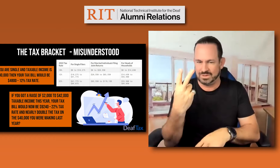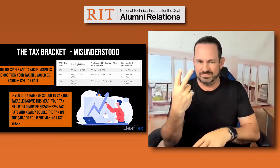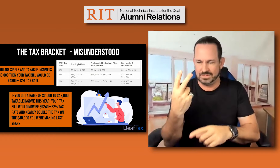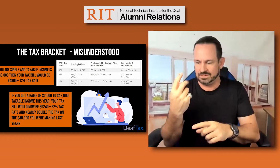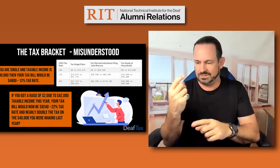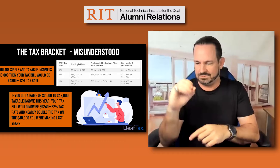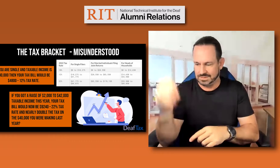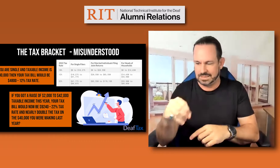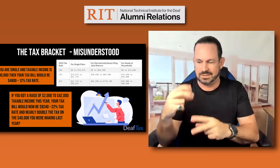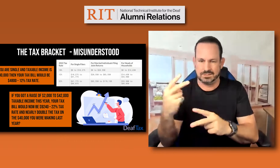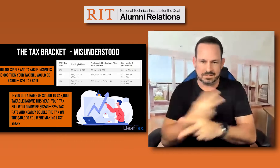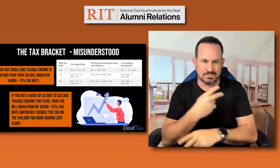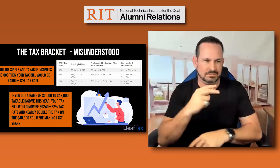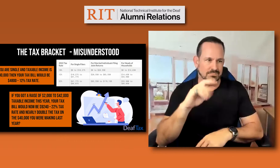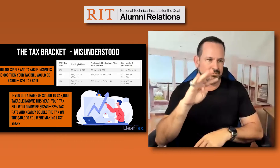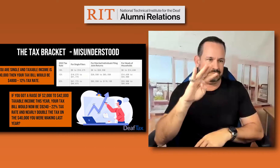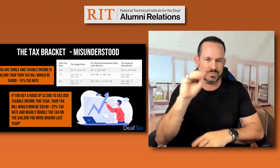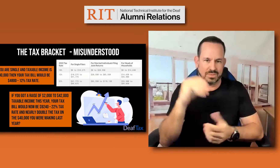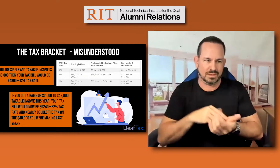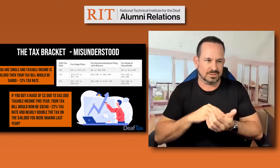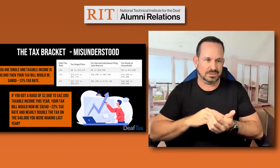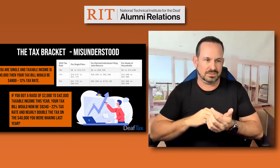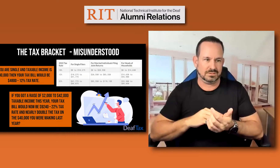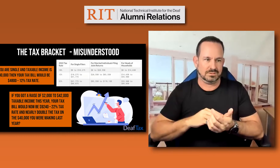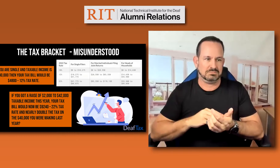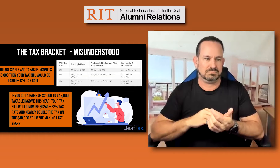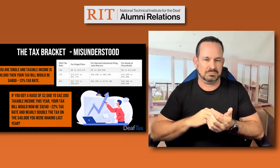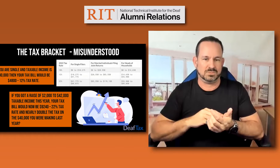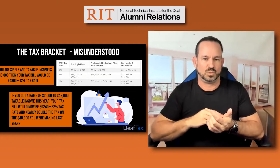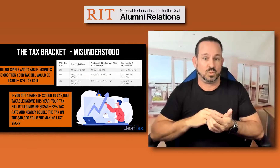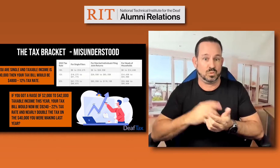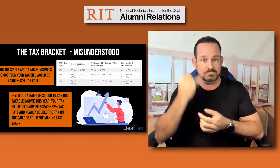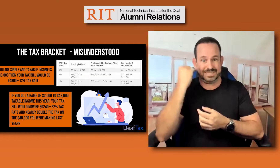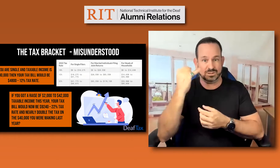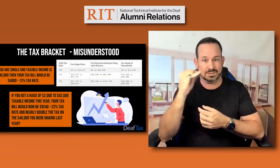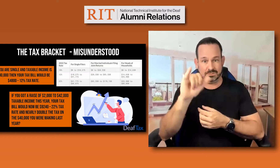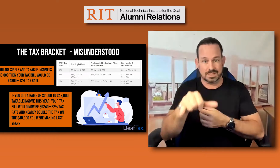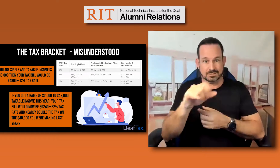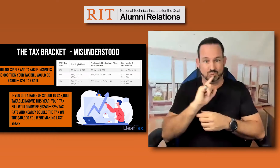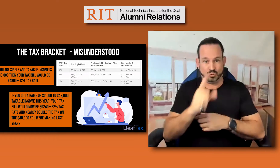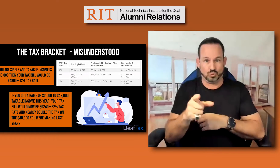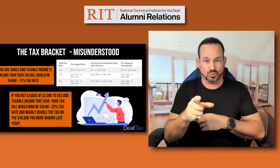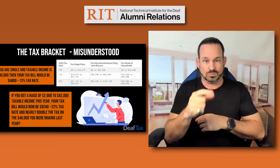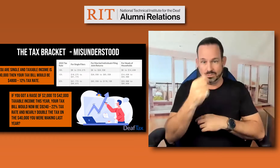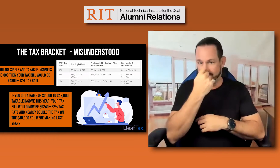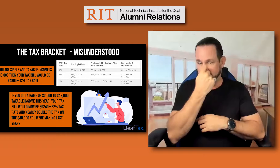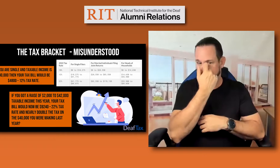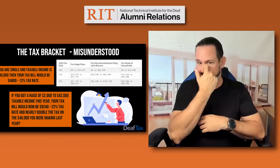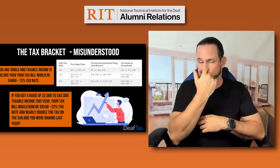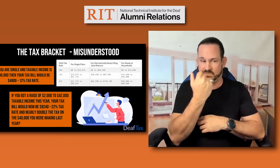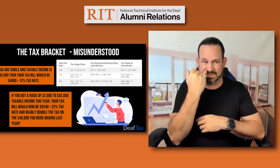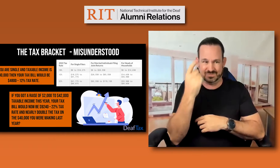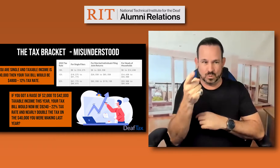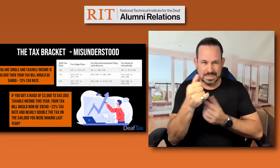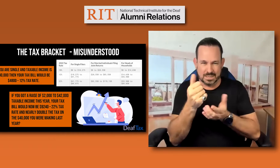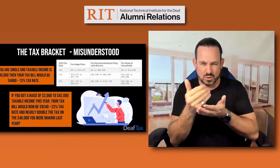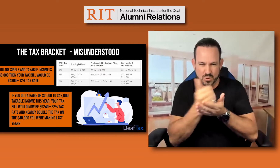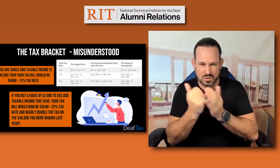right, which is going to be, hmm,